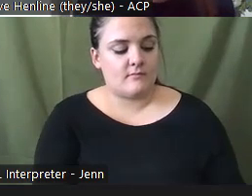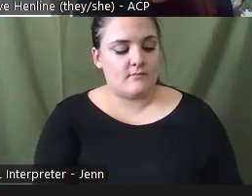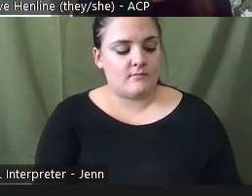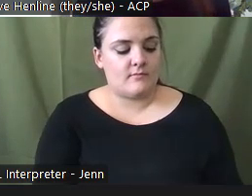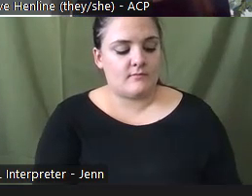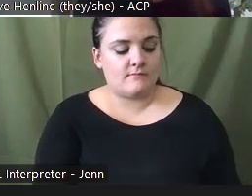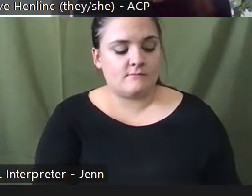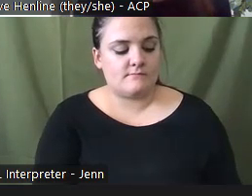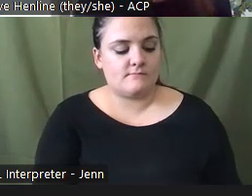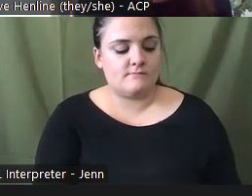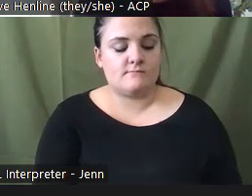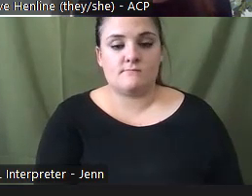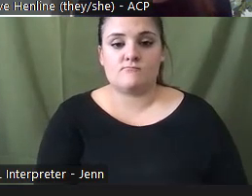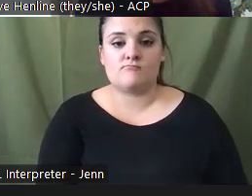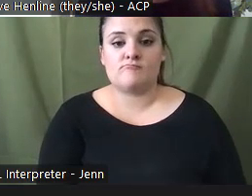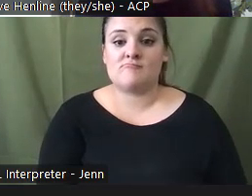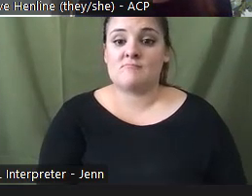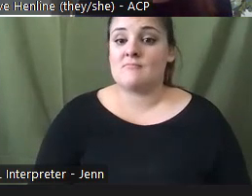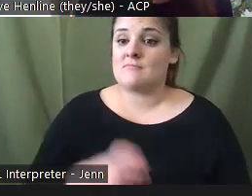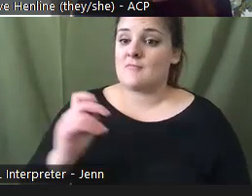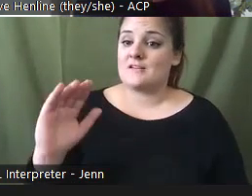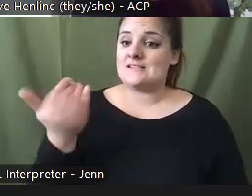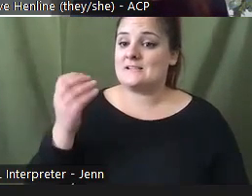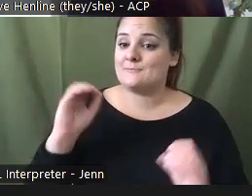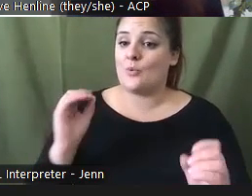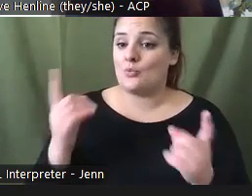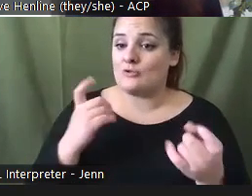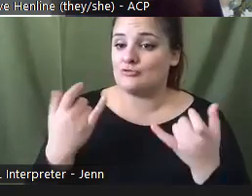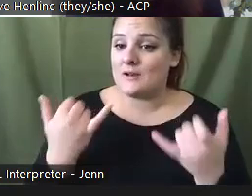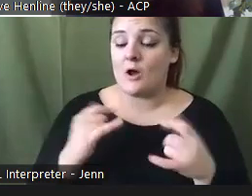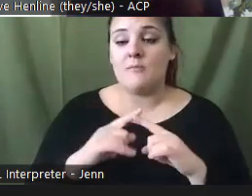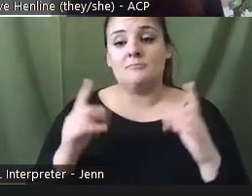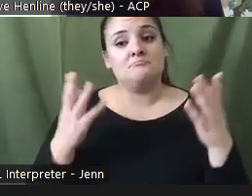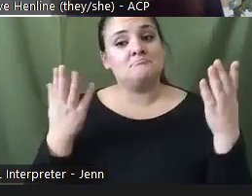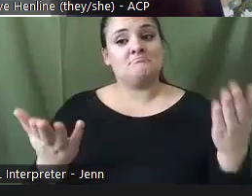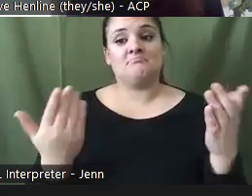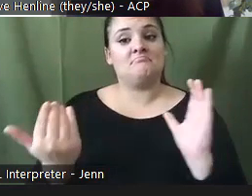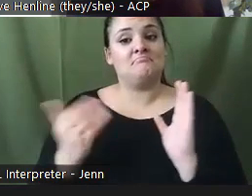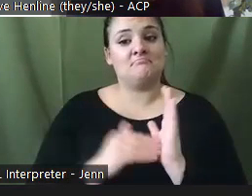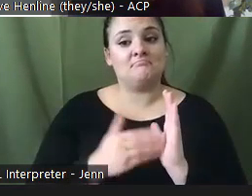Alright, it looks like we don't have any questions right now, but here again is Olive's contact information.